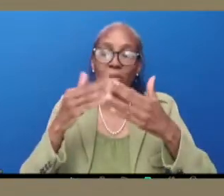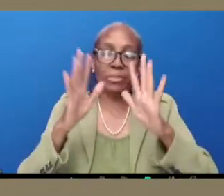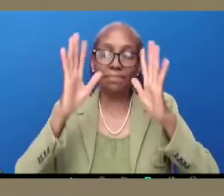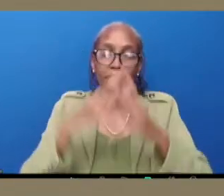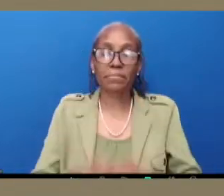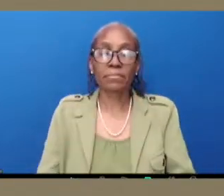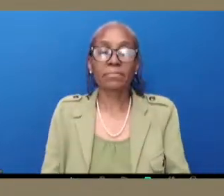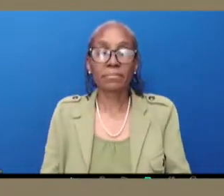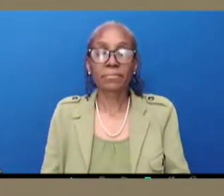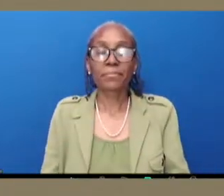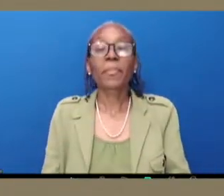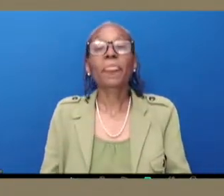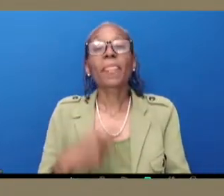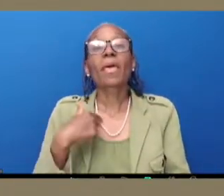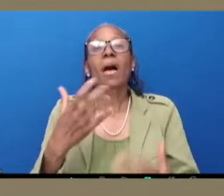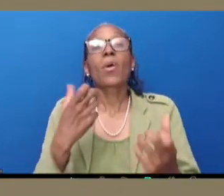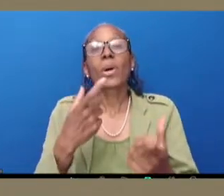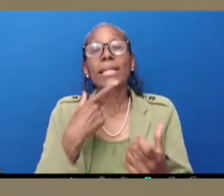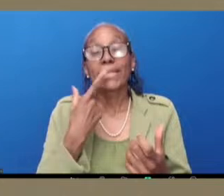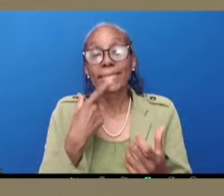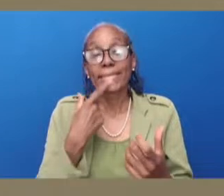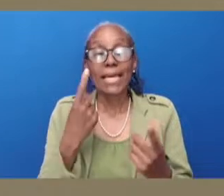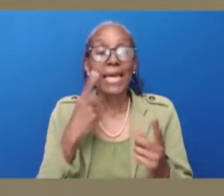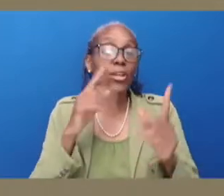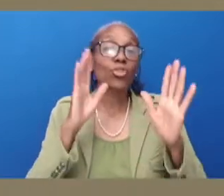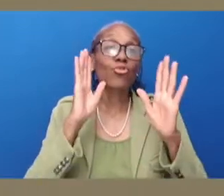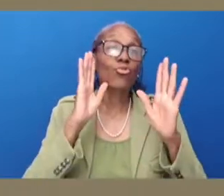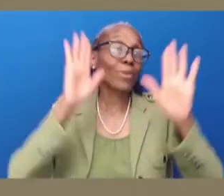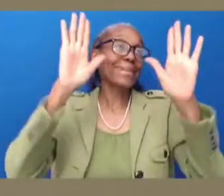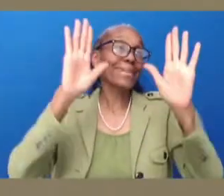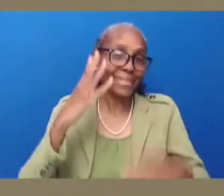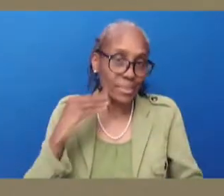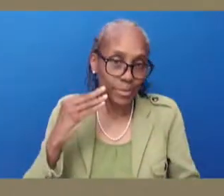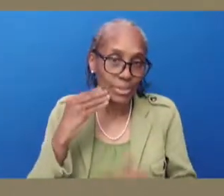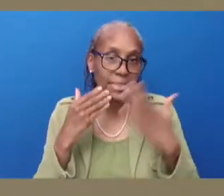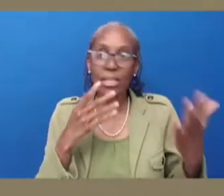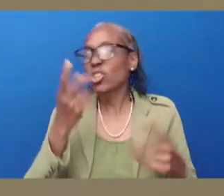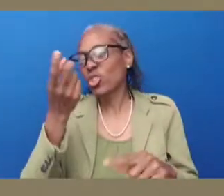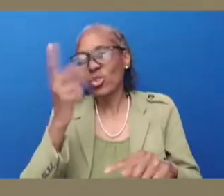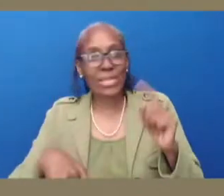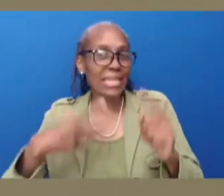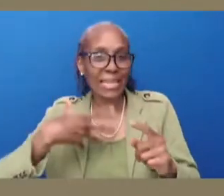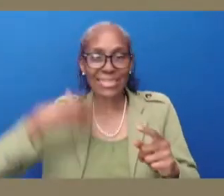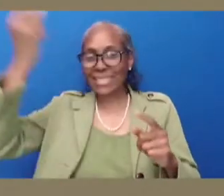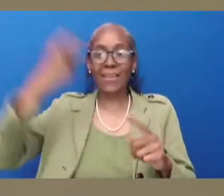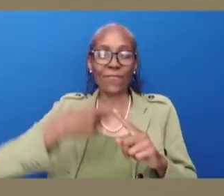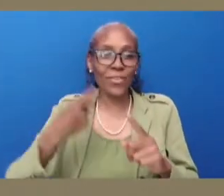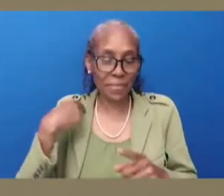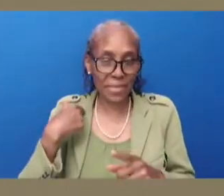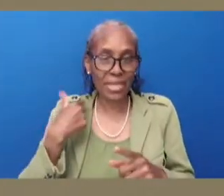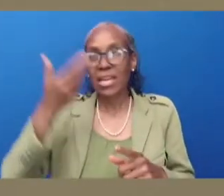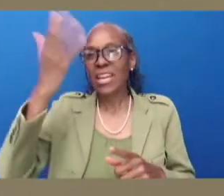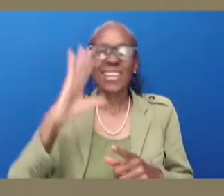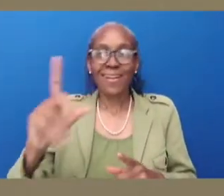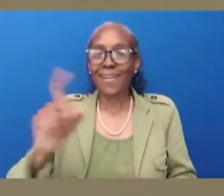NO CLOTHES, HALF CLOTHES, BUT ANYWAY.